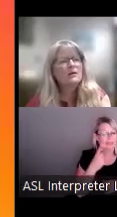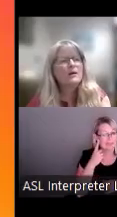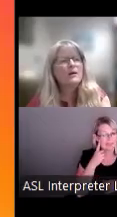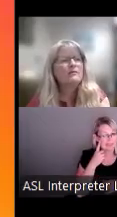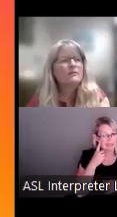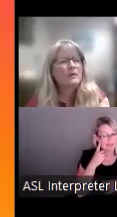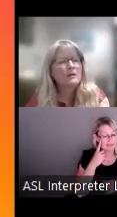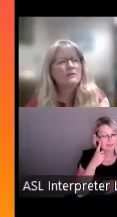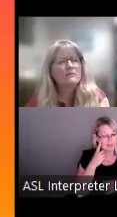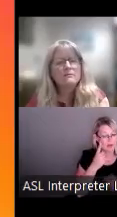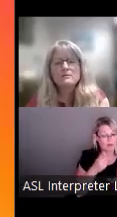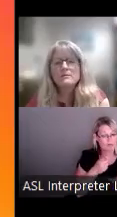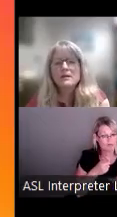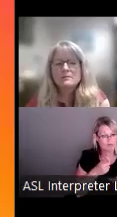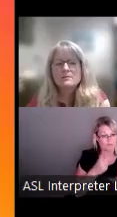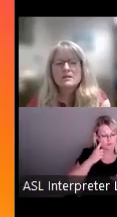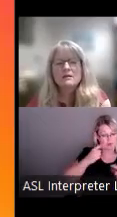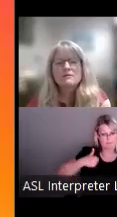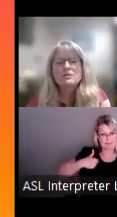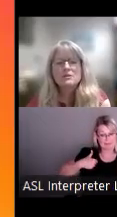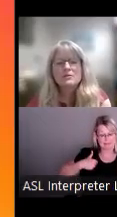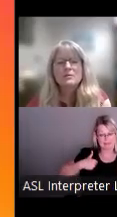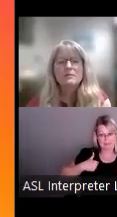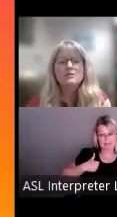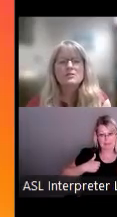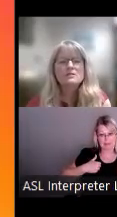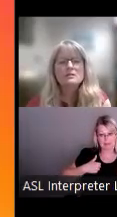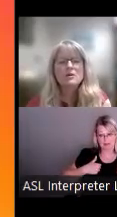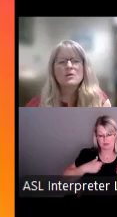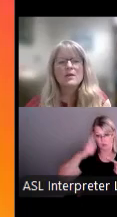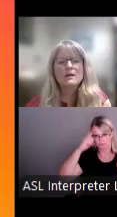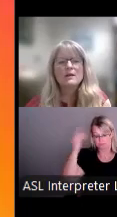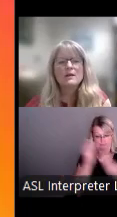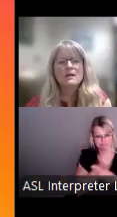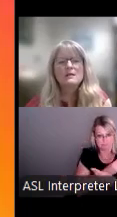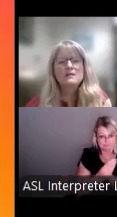takeaway for me to give to you would be just to know that it